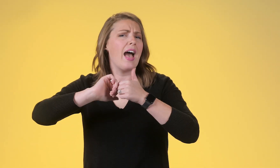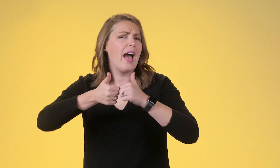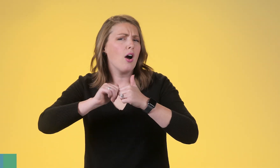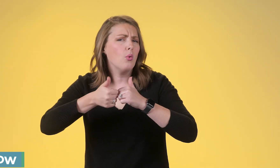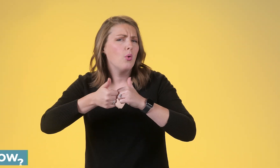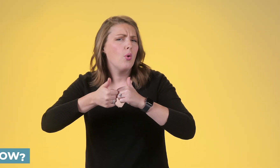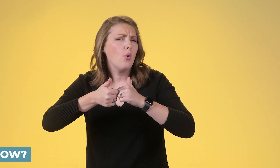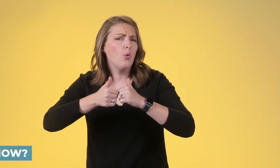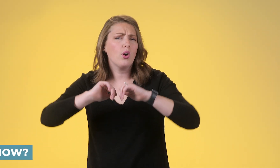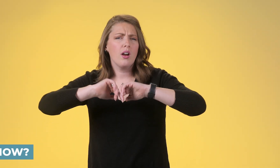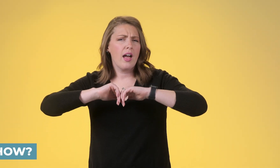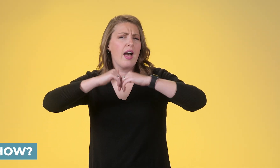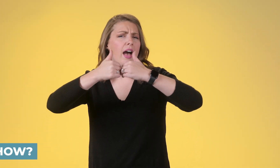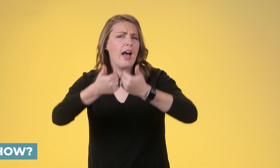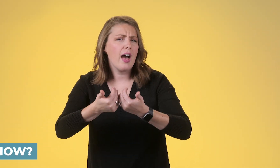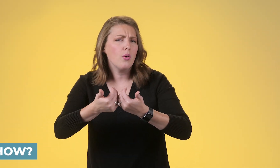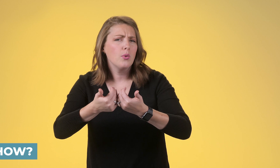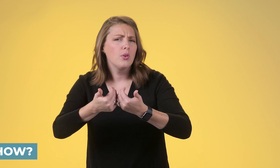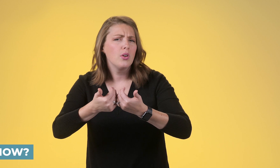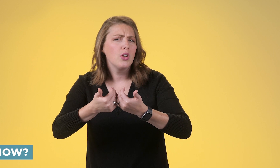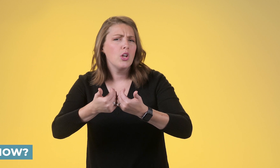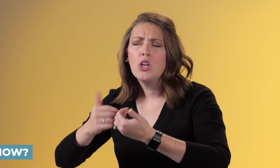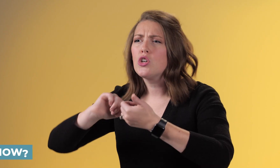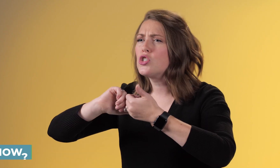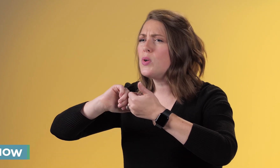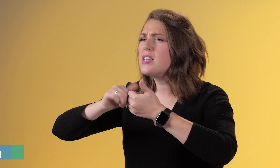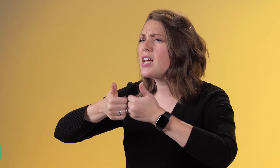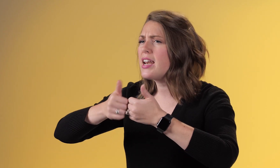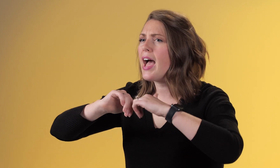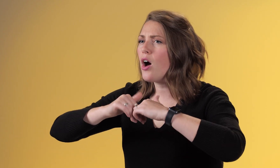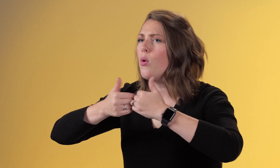How or how you're doing the sign. How?